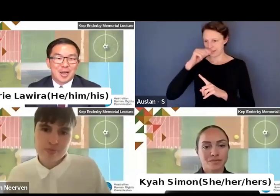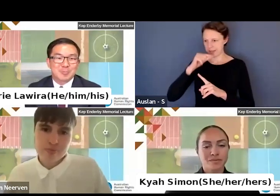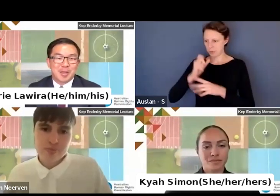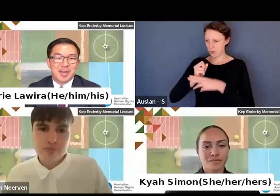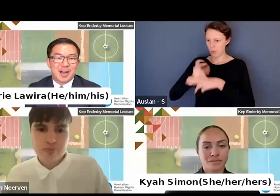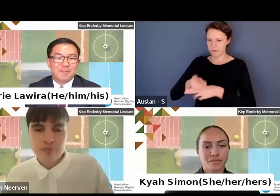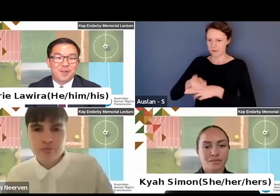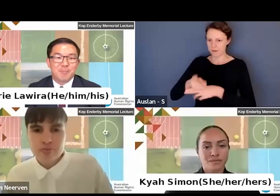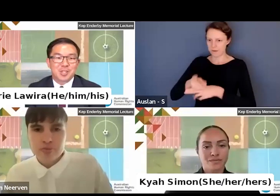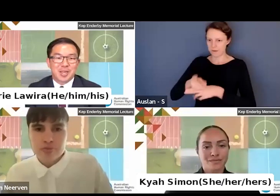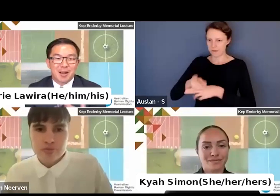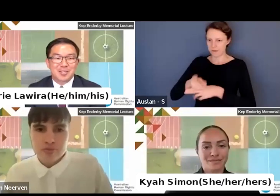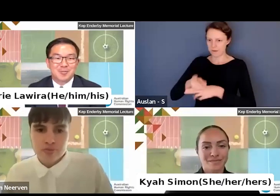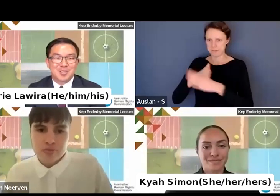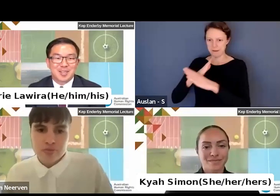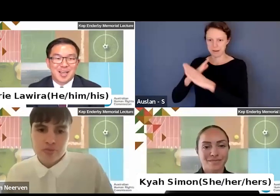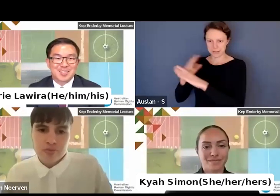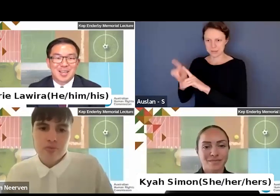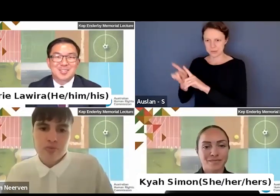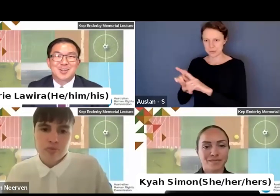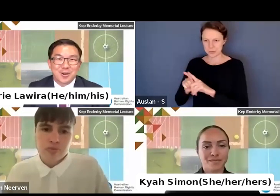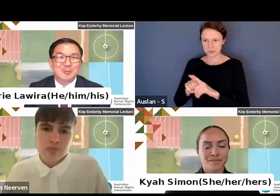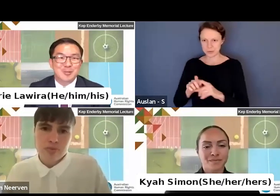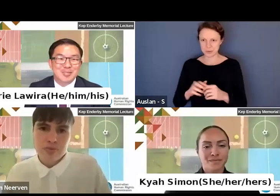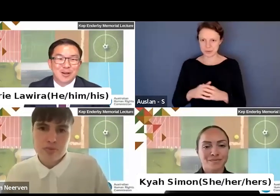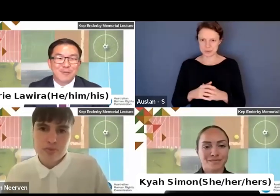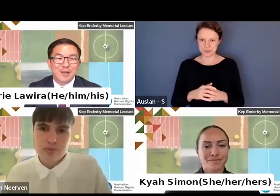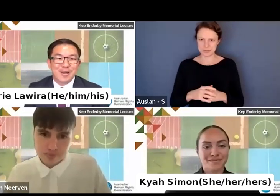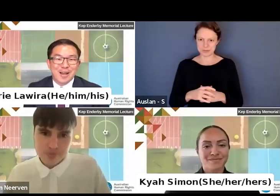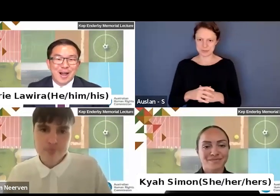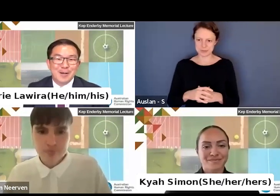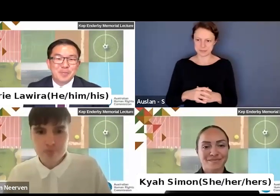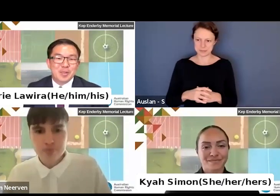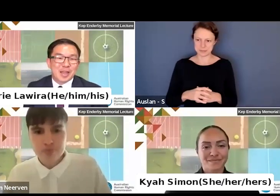has been very much a characteristic that's synonymous with yourself.